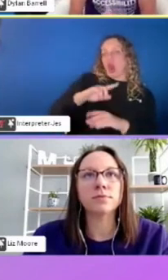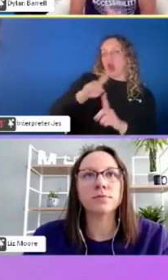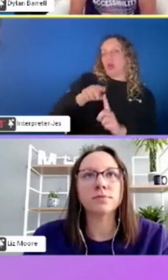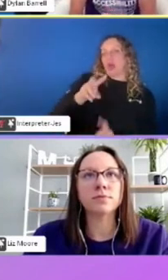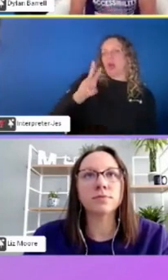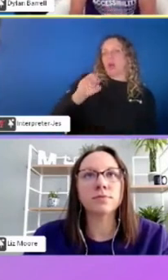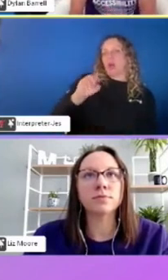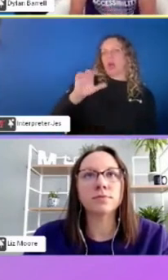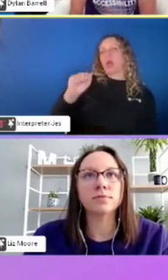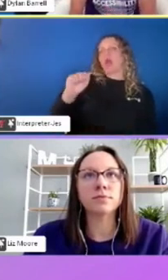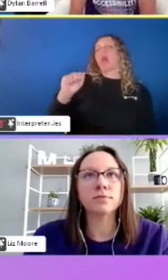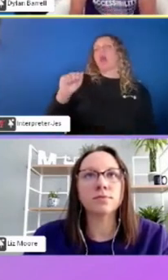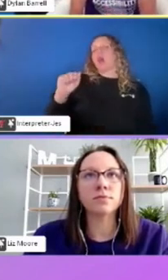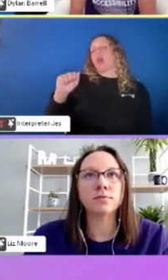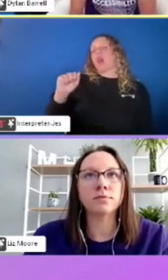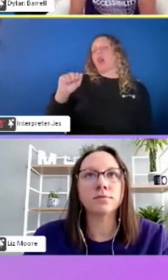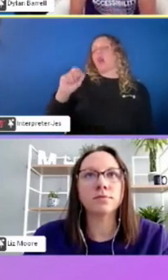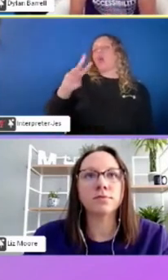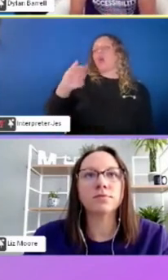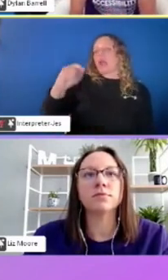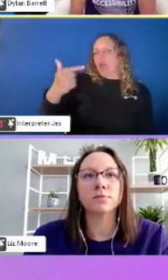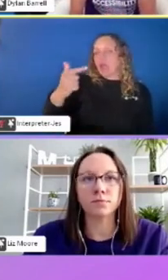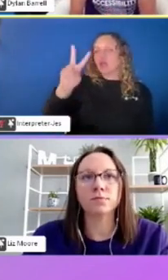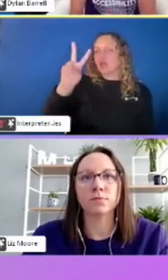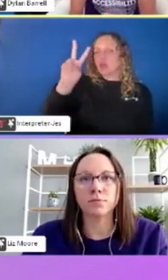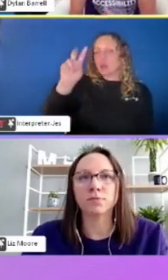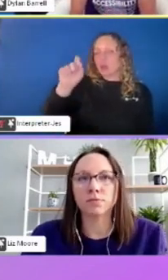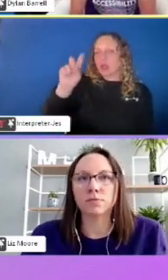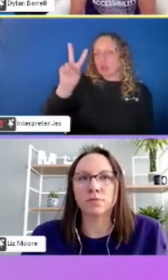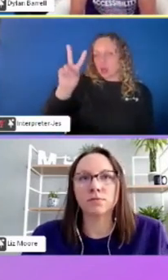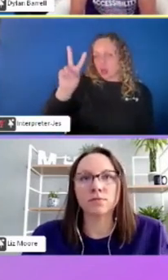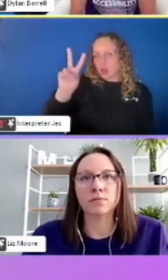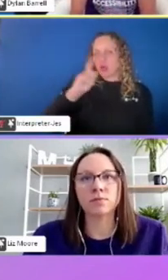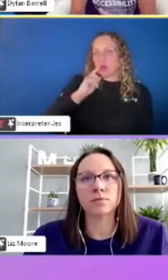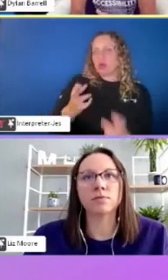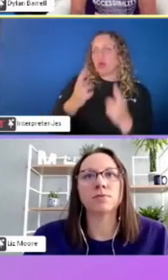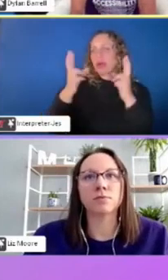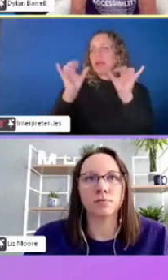is a recommended standard or recommendation.